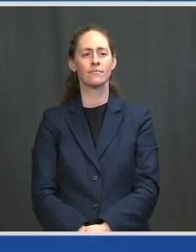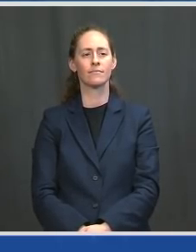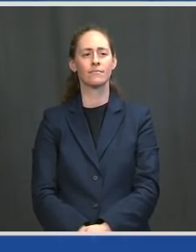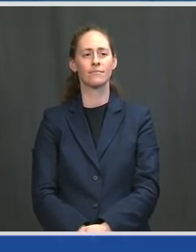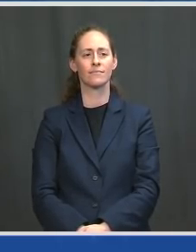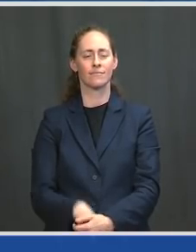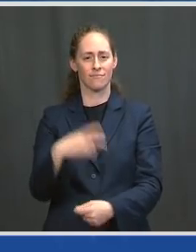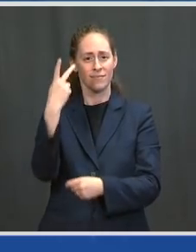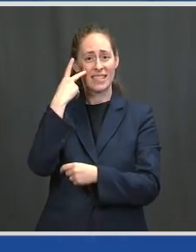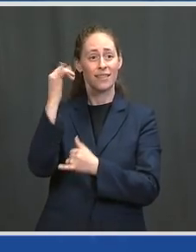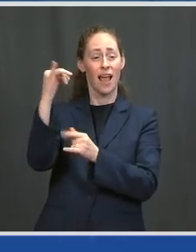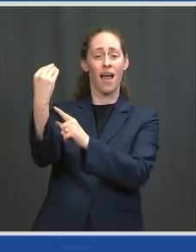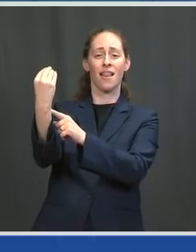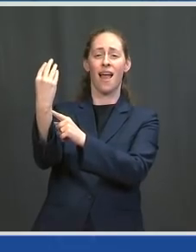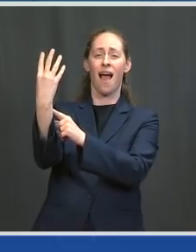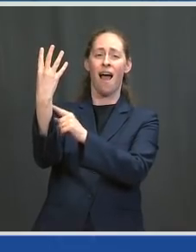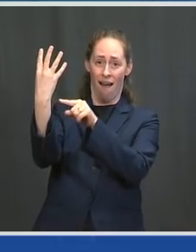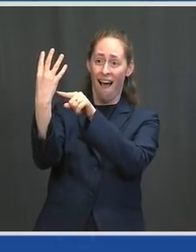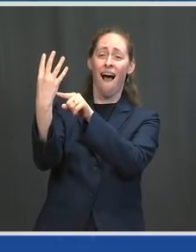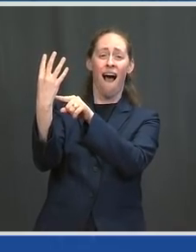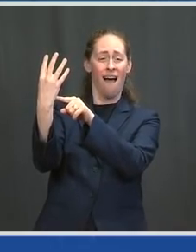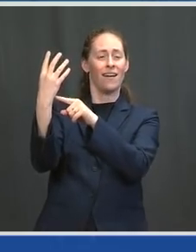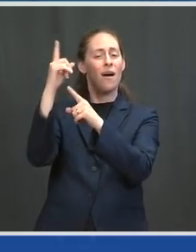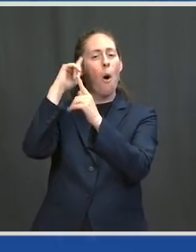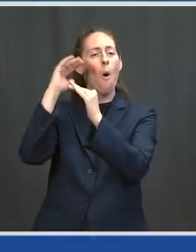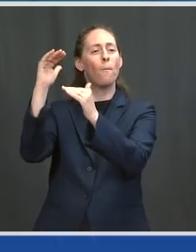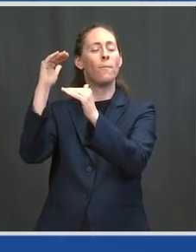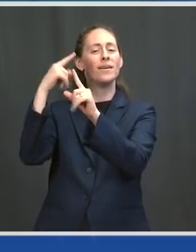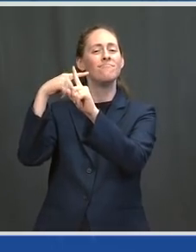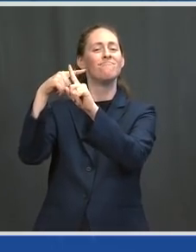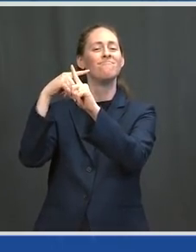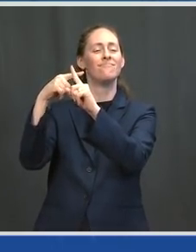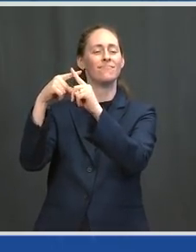well, it's growing brighter and brighter. And we need all of you to bring it home.